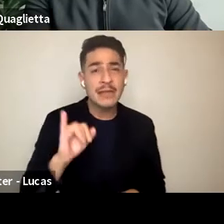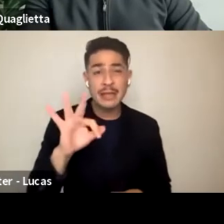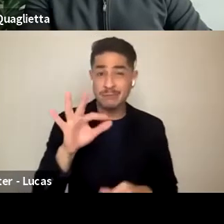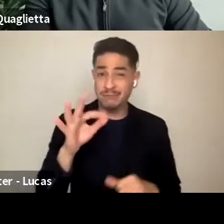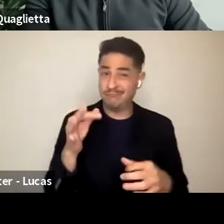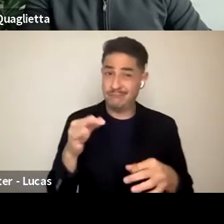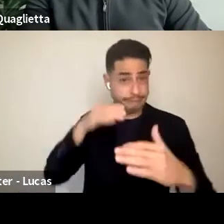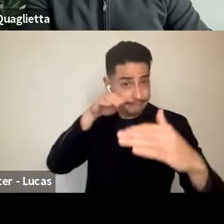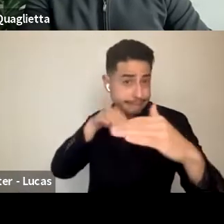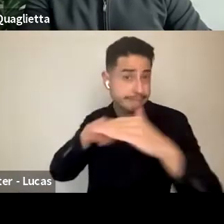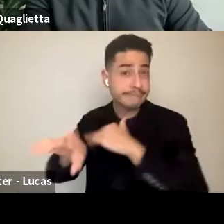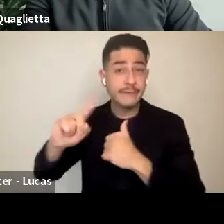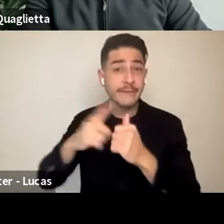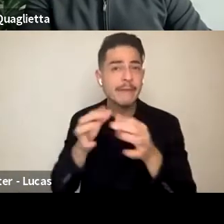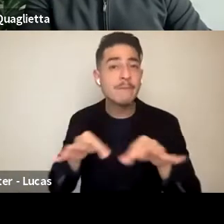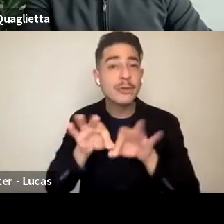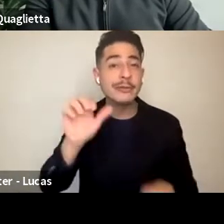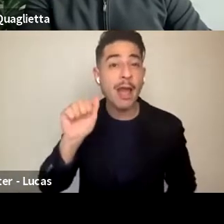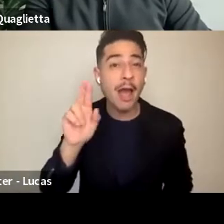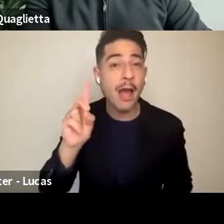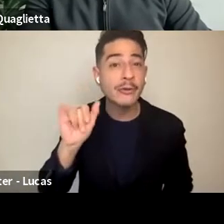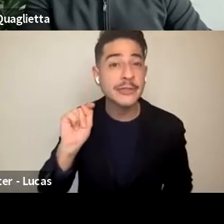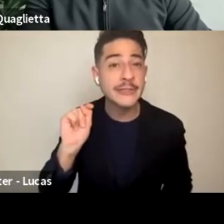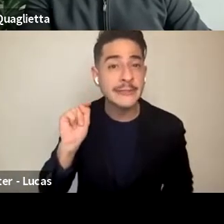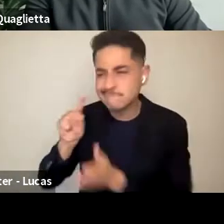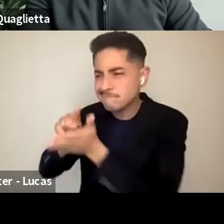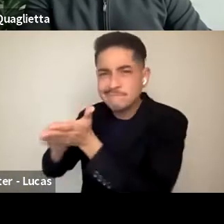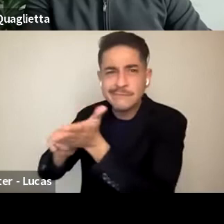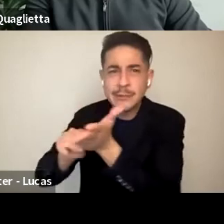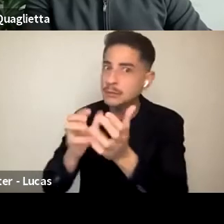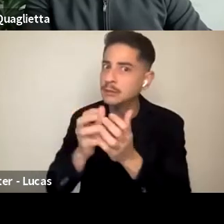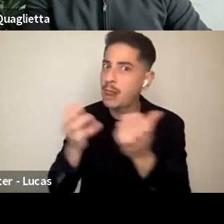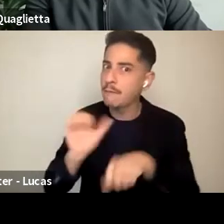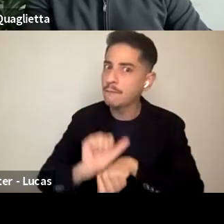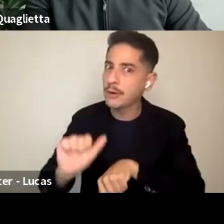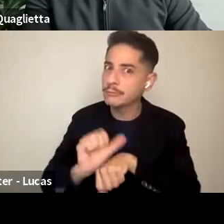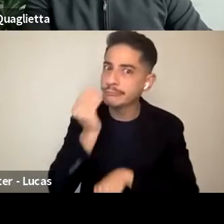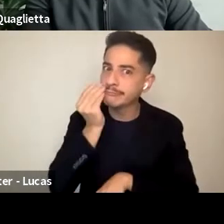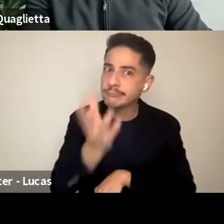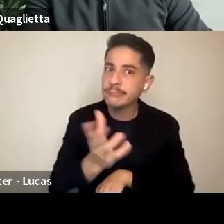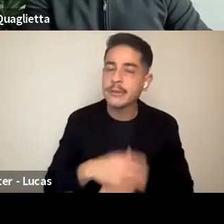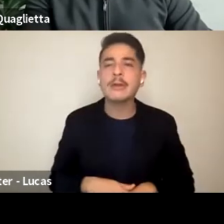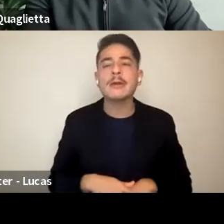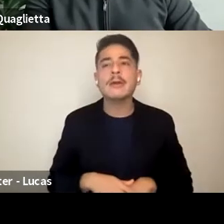which you can either do in house, but it's a lot of work or just get an audit done externally.